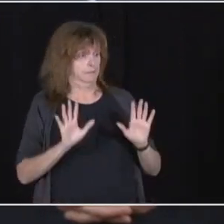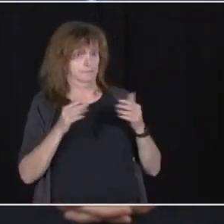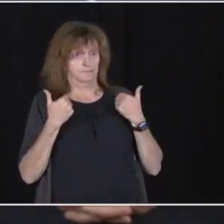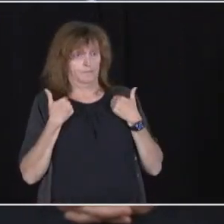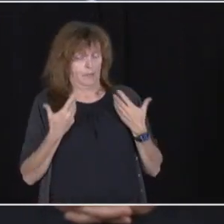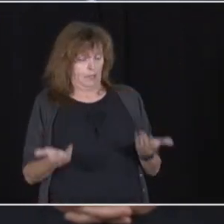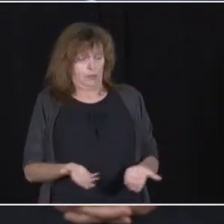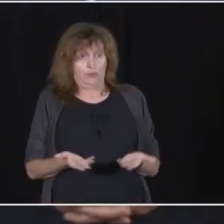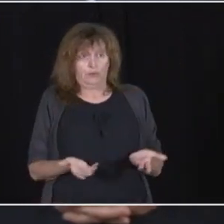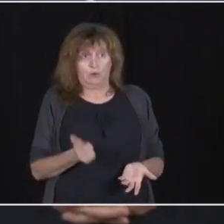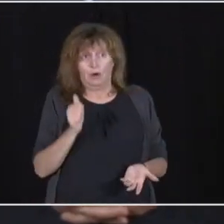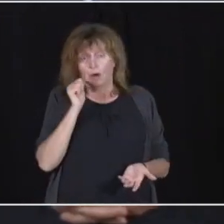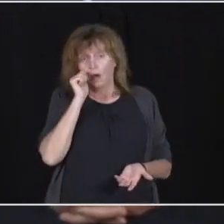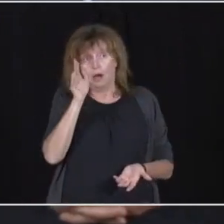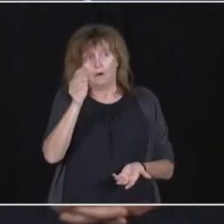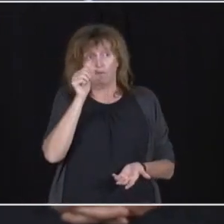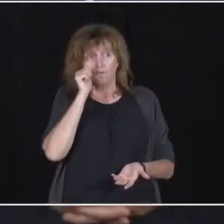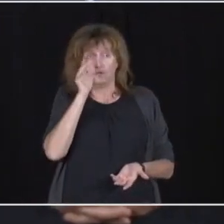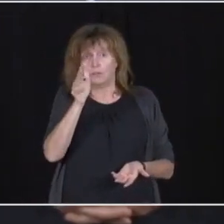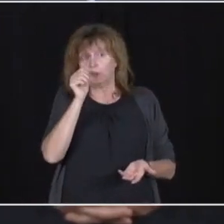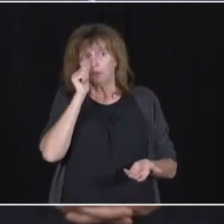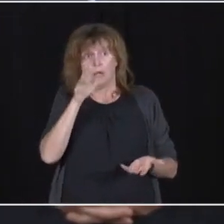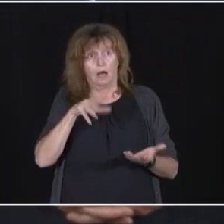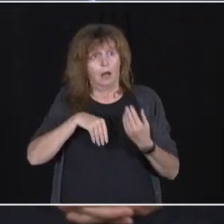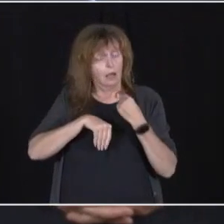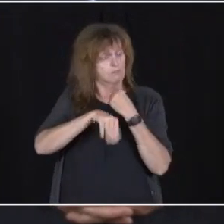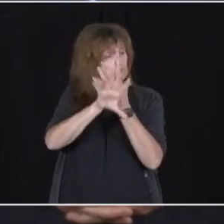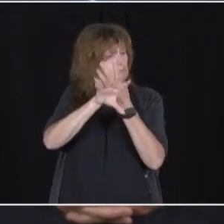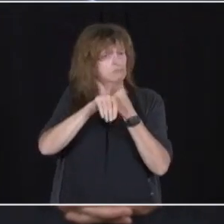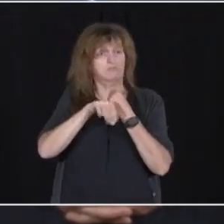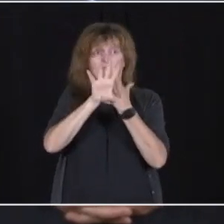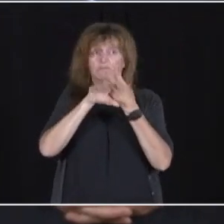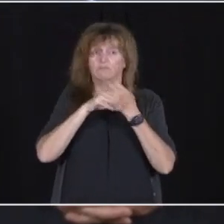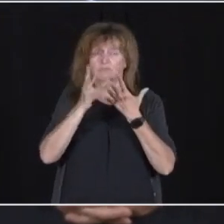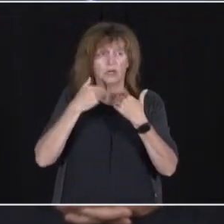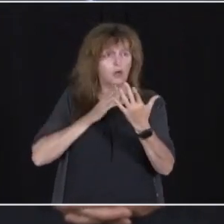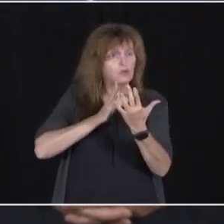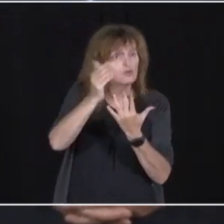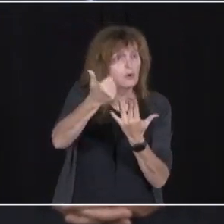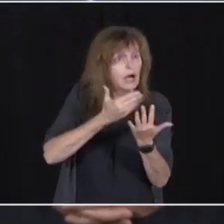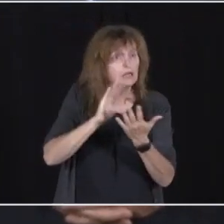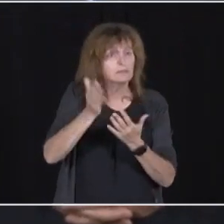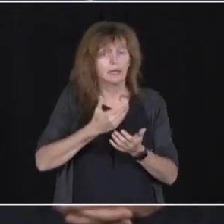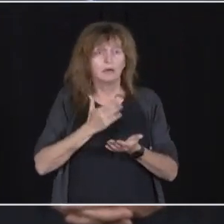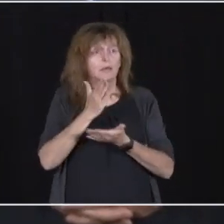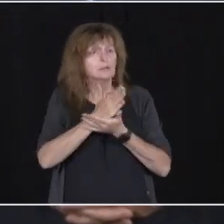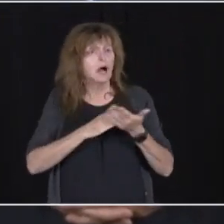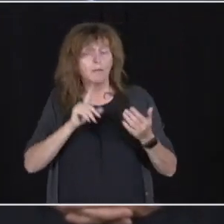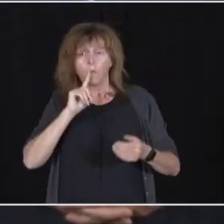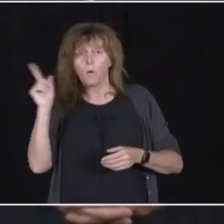It is nothing else. It is all transparent. I met here everyday. Everybody knows what the orders are.